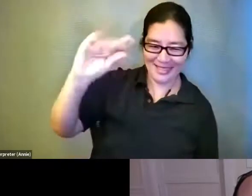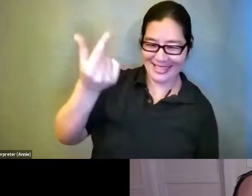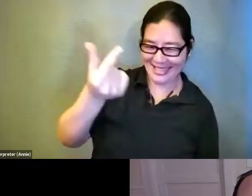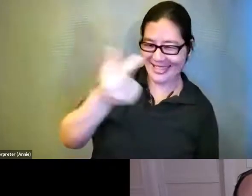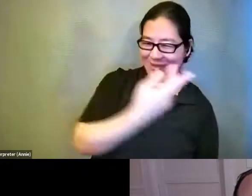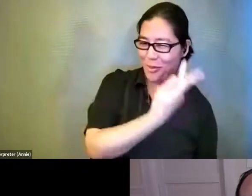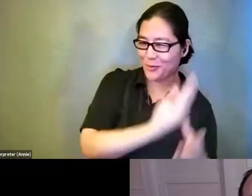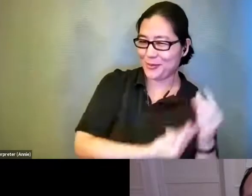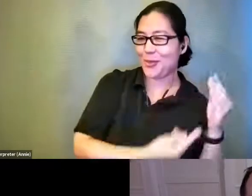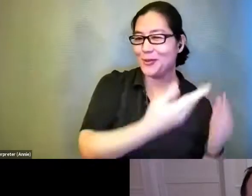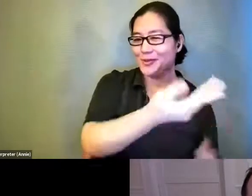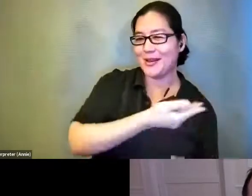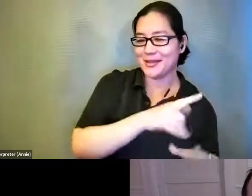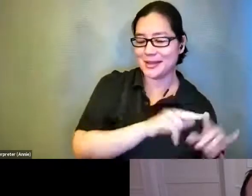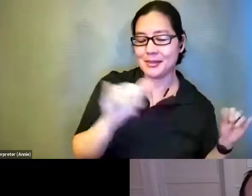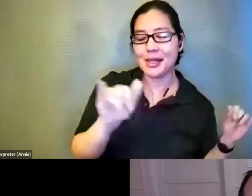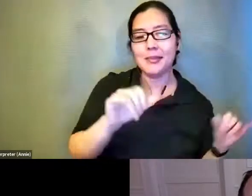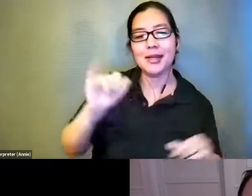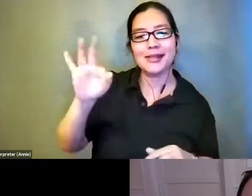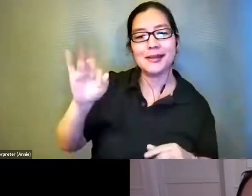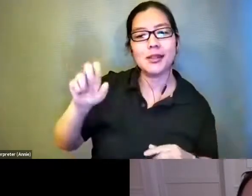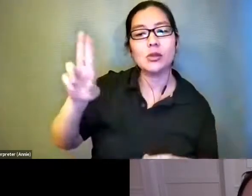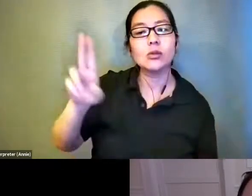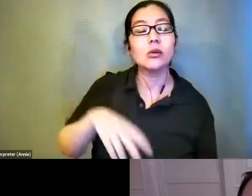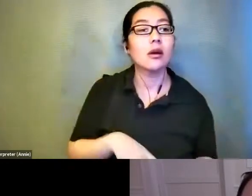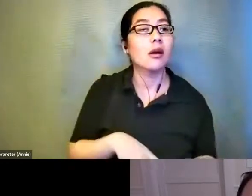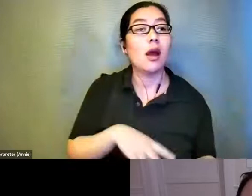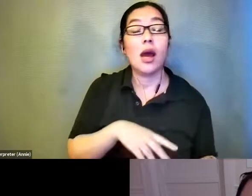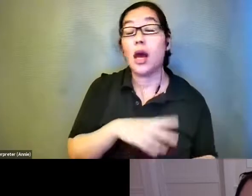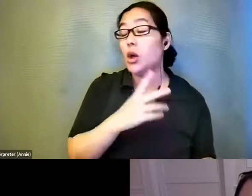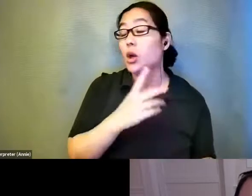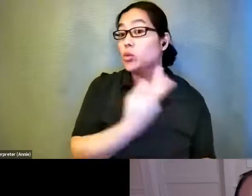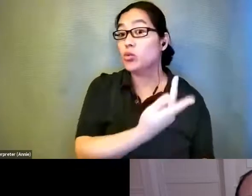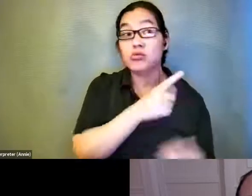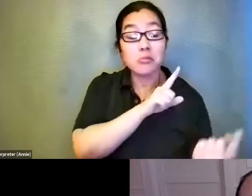Ting and was really excited we struck up a great conversation and she came and visited my visual